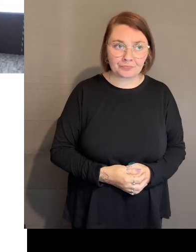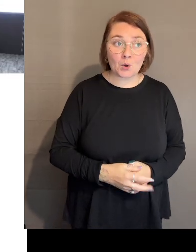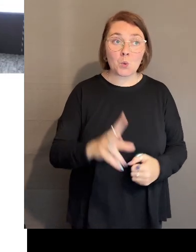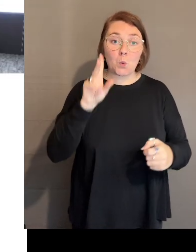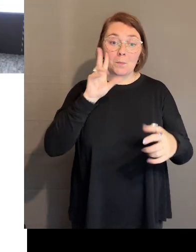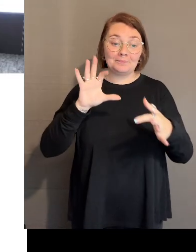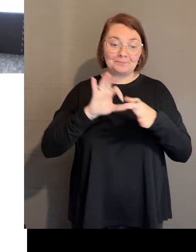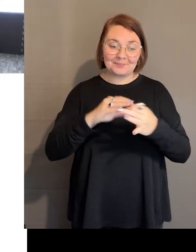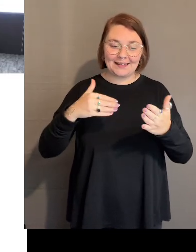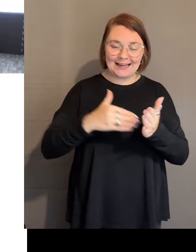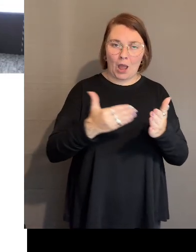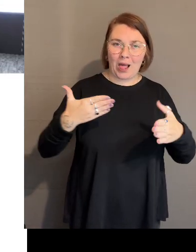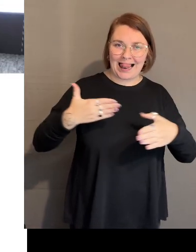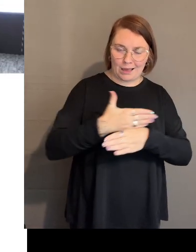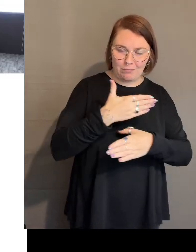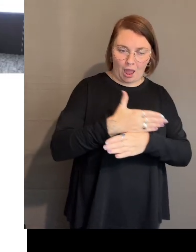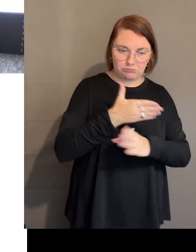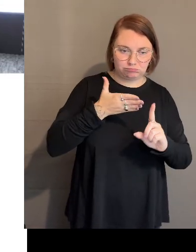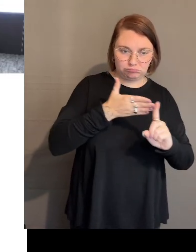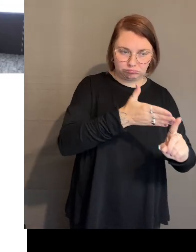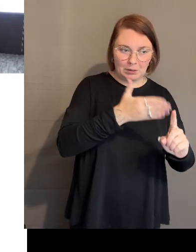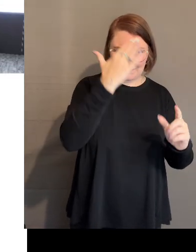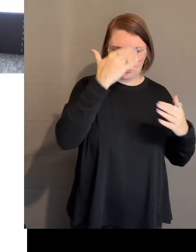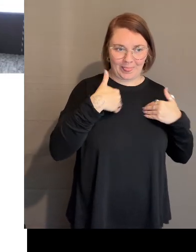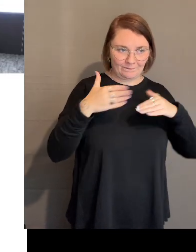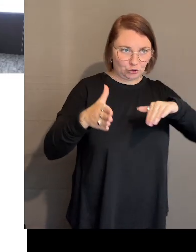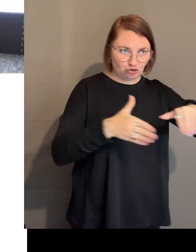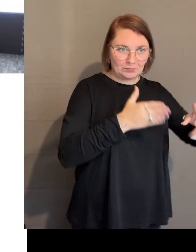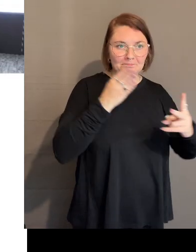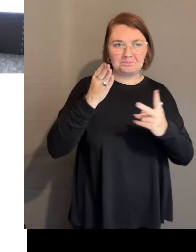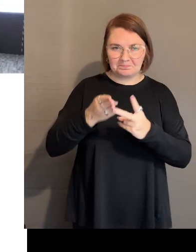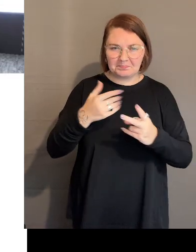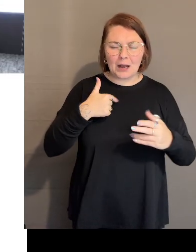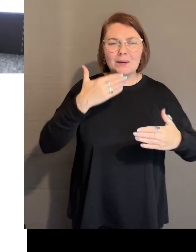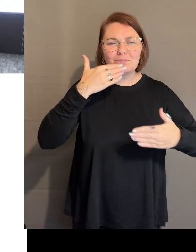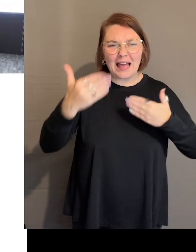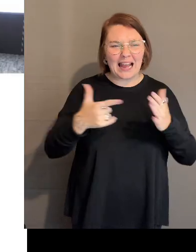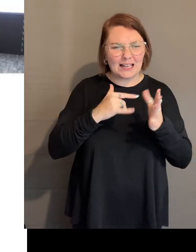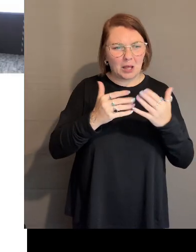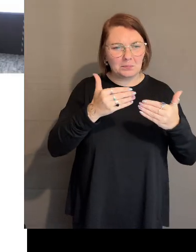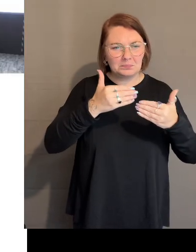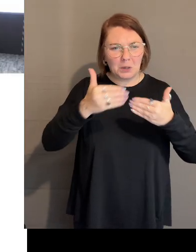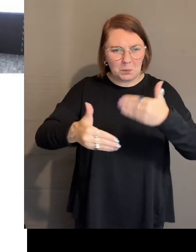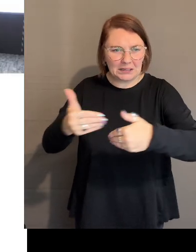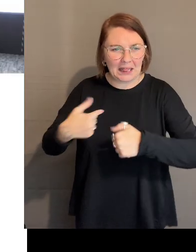If we look at labor market instead. And I'll explain as we go, I think.